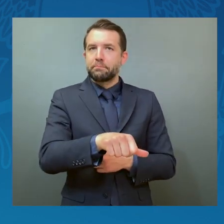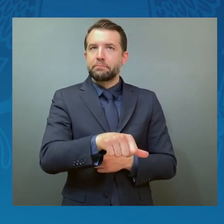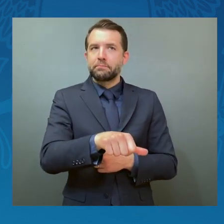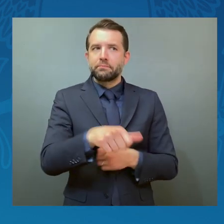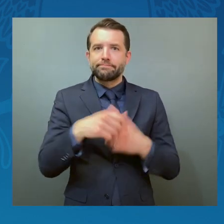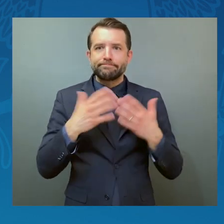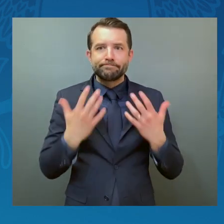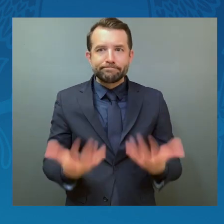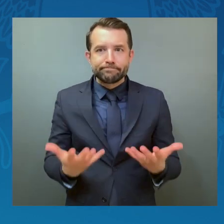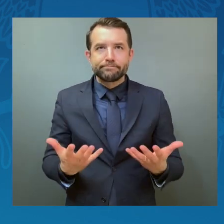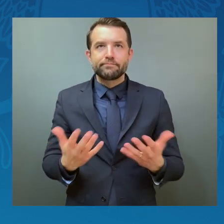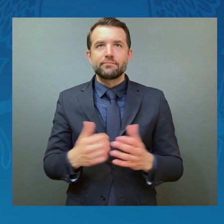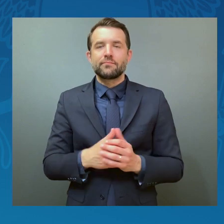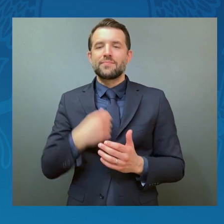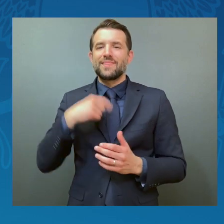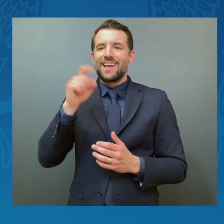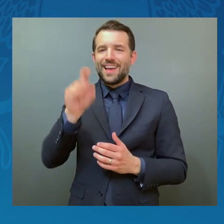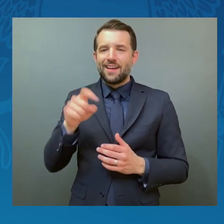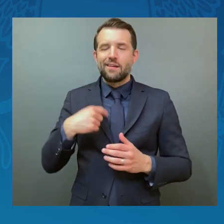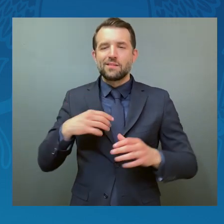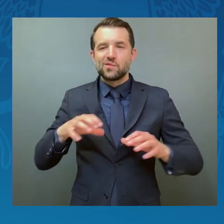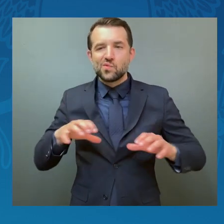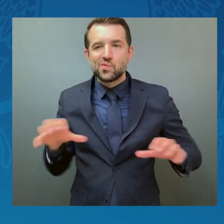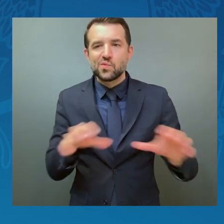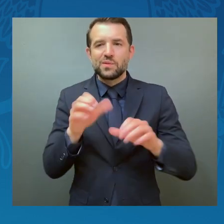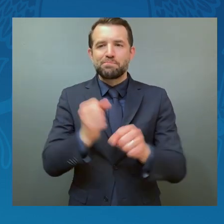so that we can hold bad actors accountable